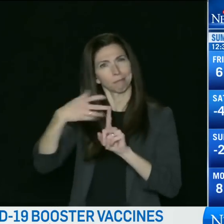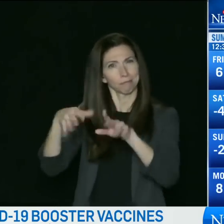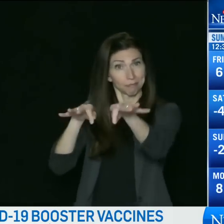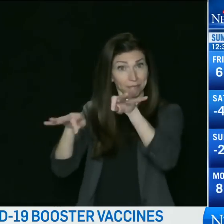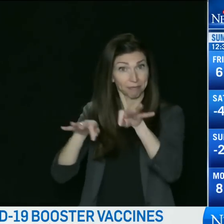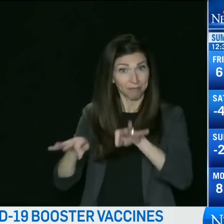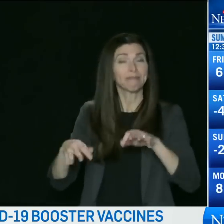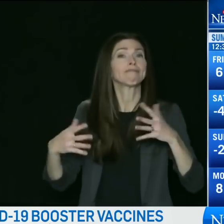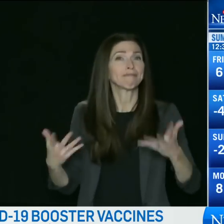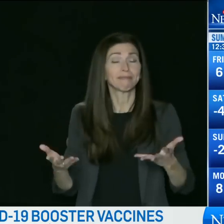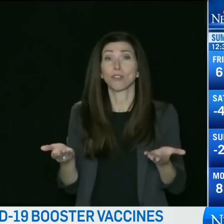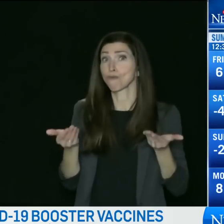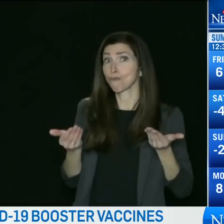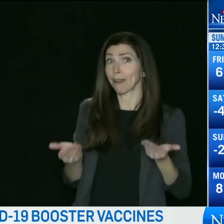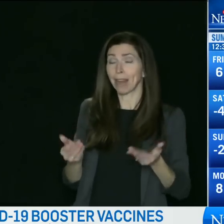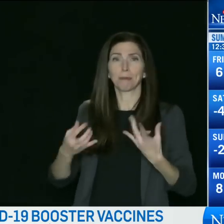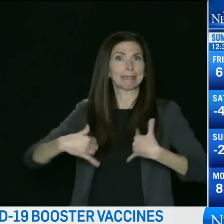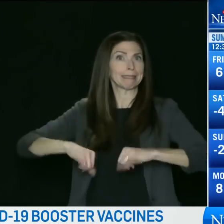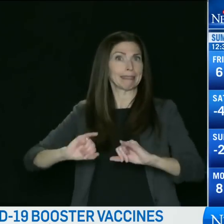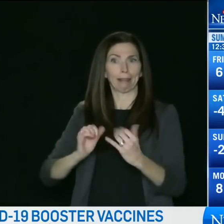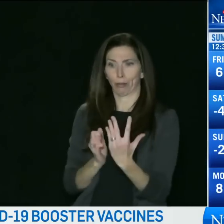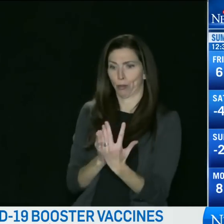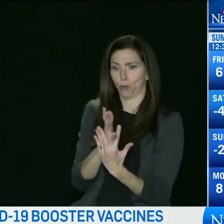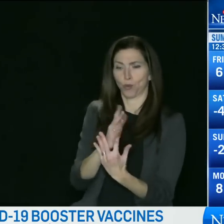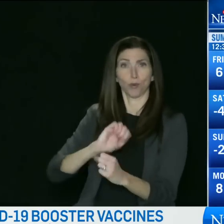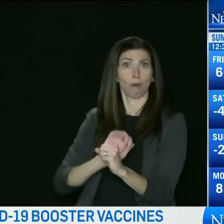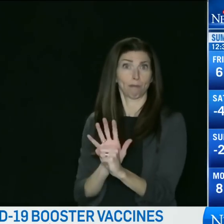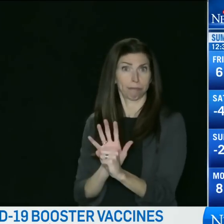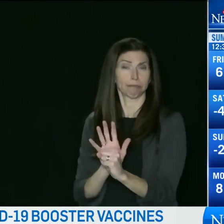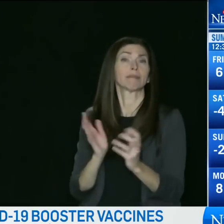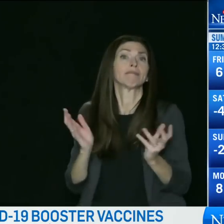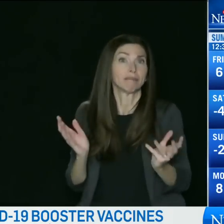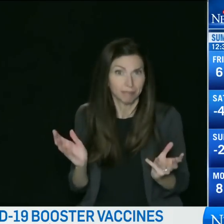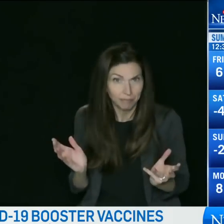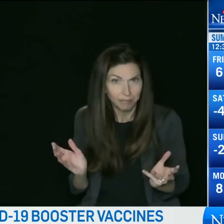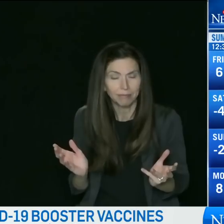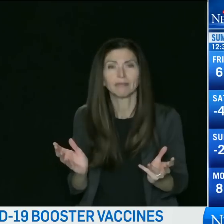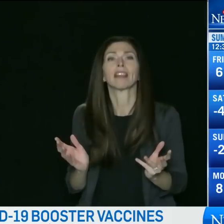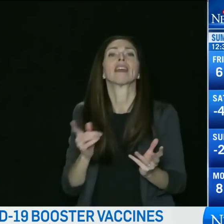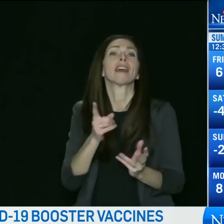MIDDLE OF A PANDEMIC, A LOT OF